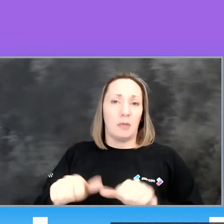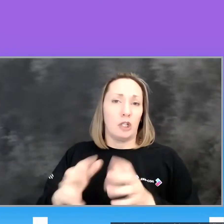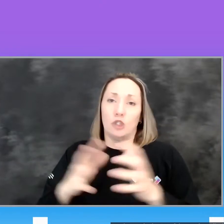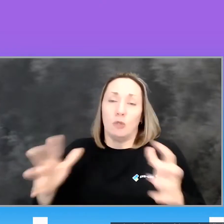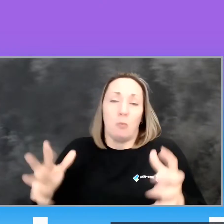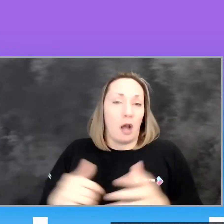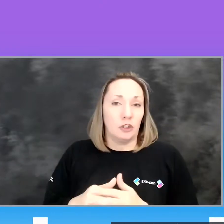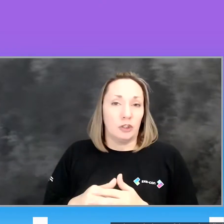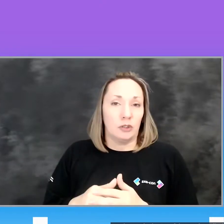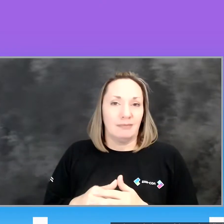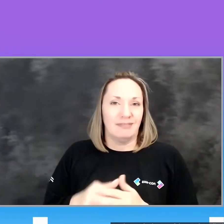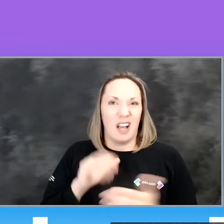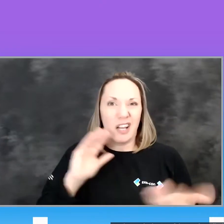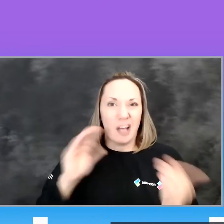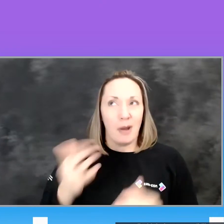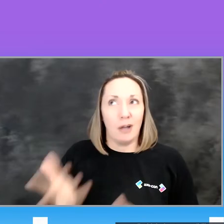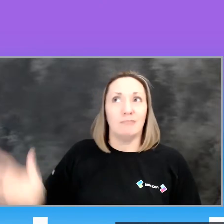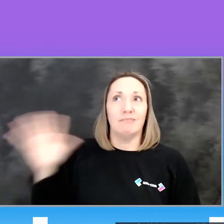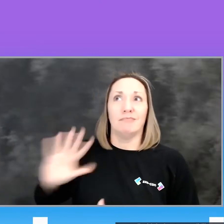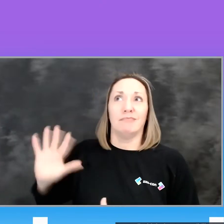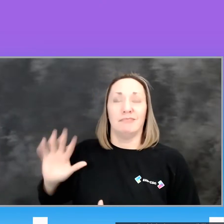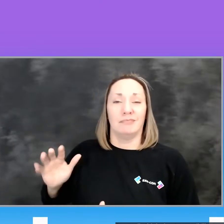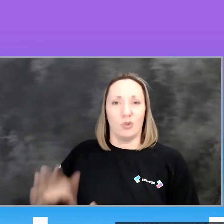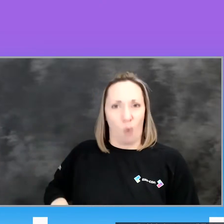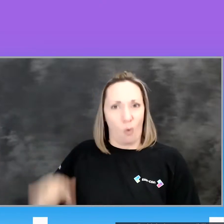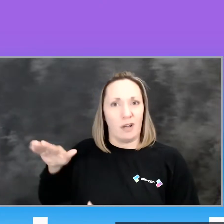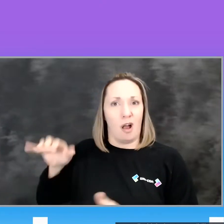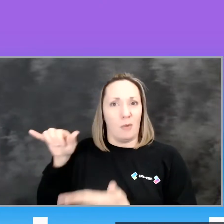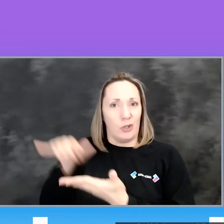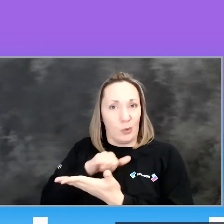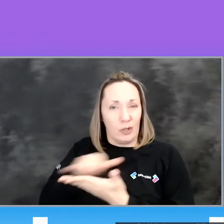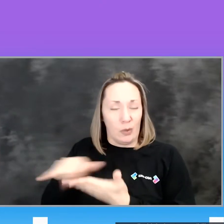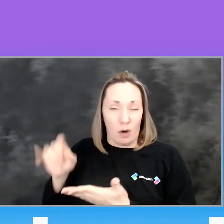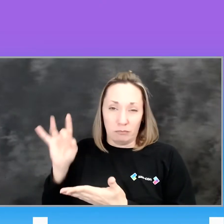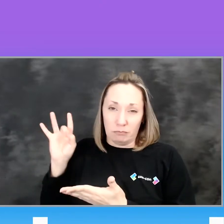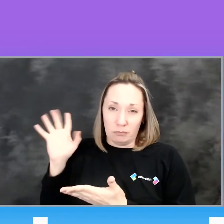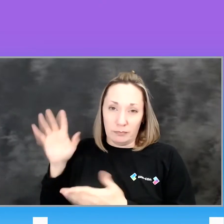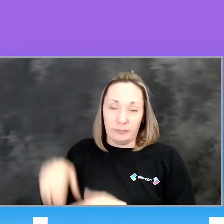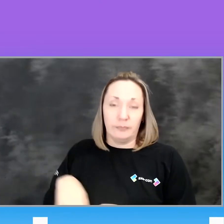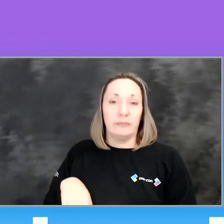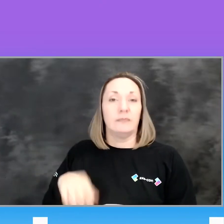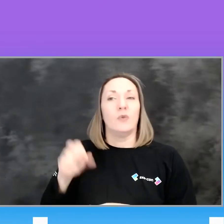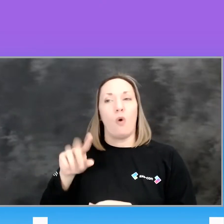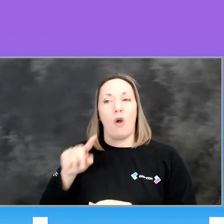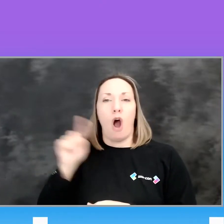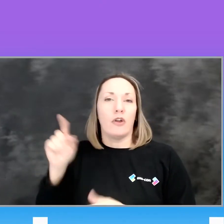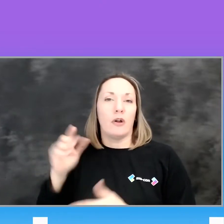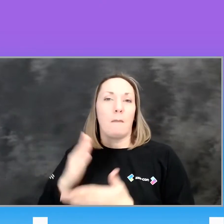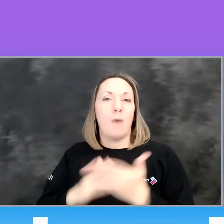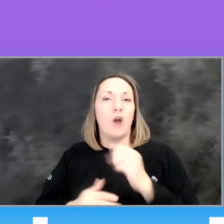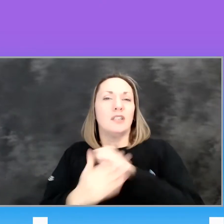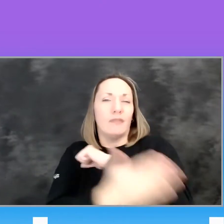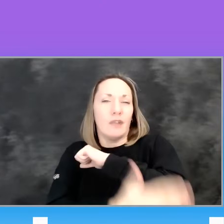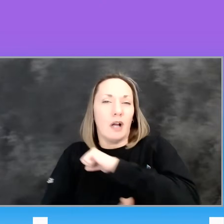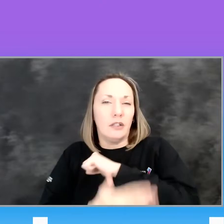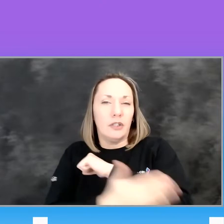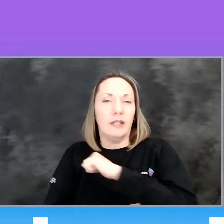growing up in New York. And or